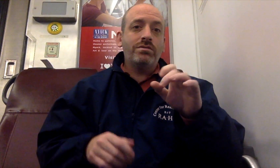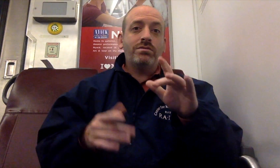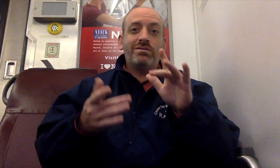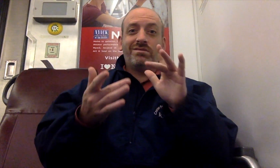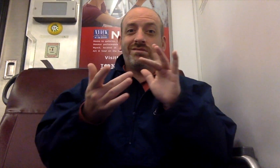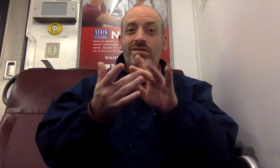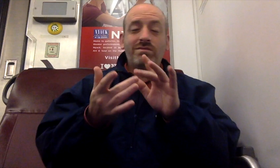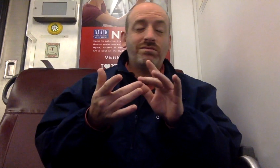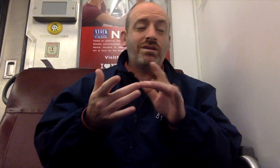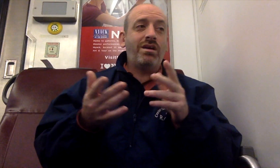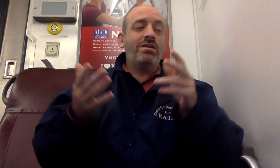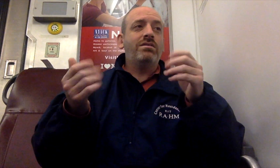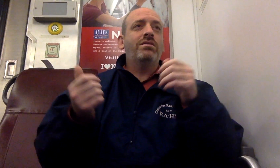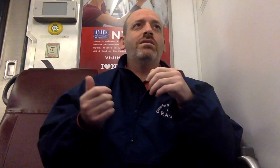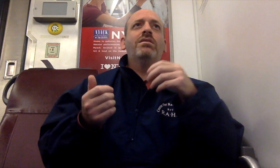Pdigen Sign Language / Contact